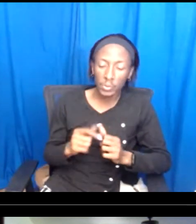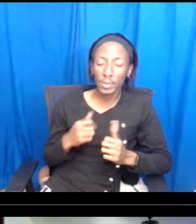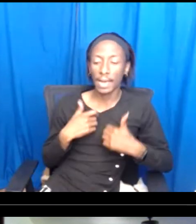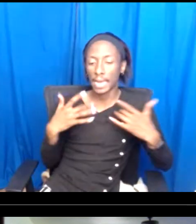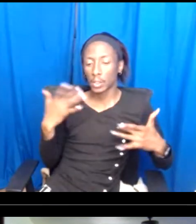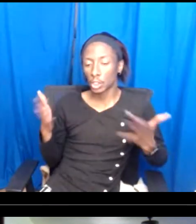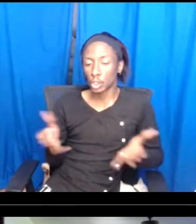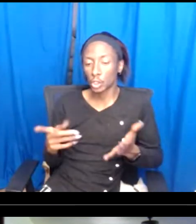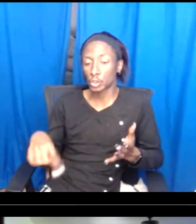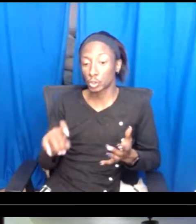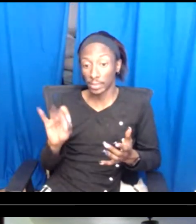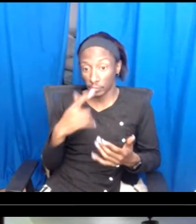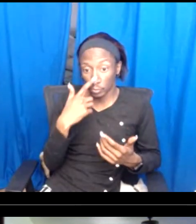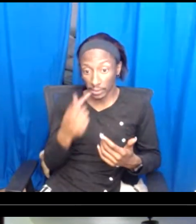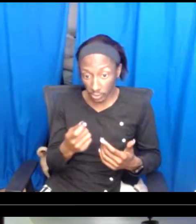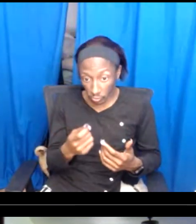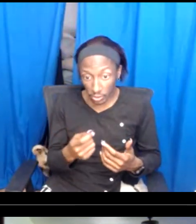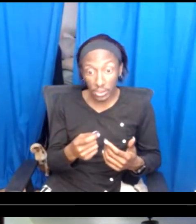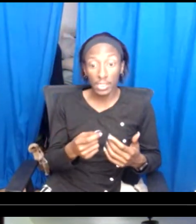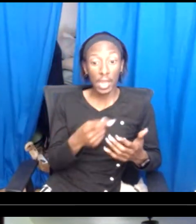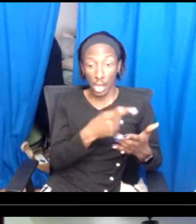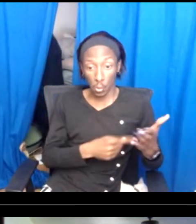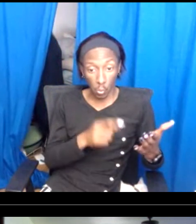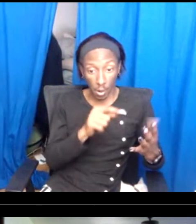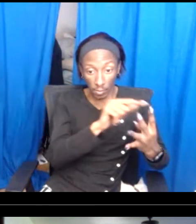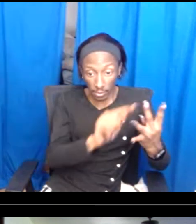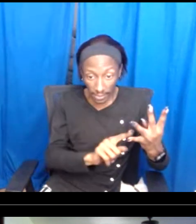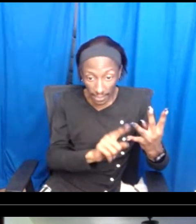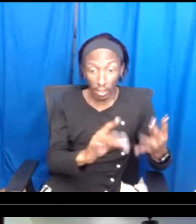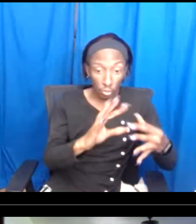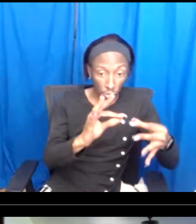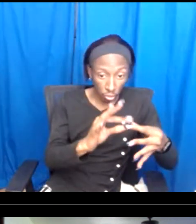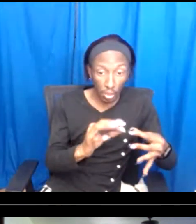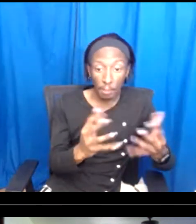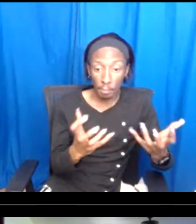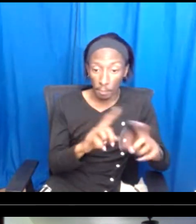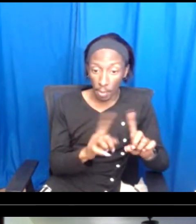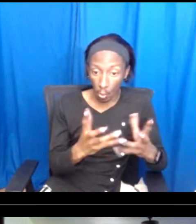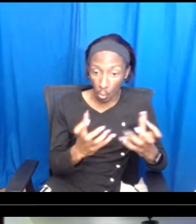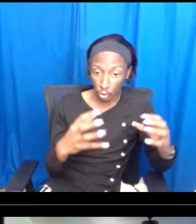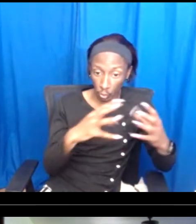in what one of them had to say but wanted to hear more, please watch their full talks